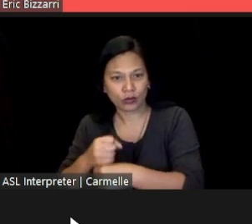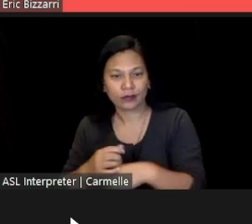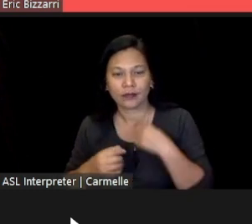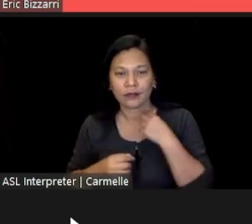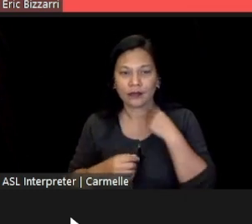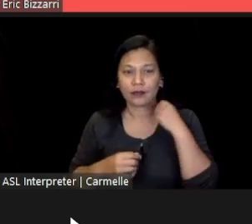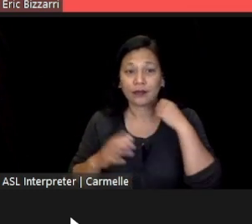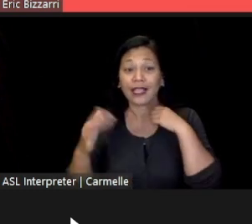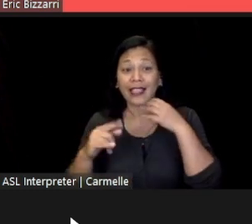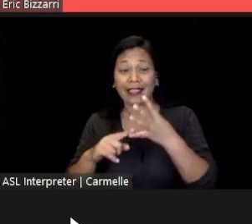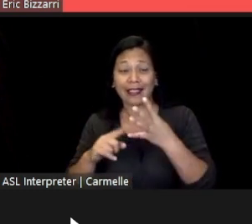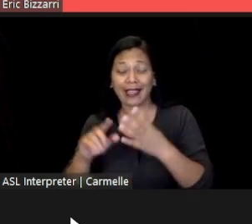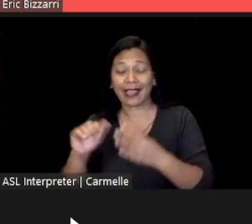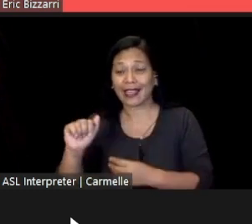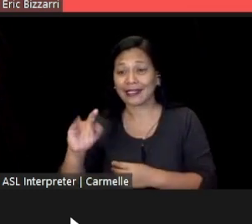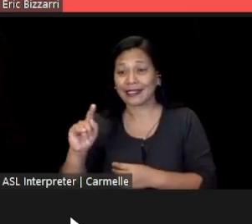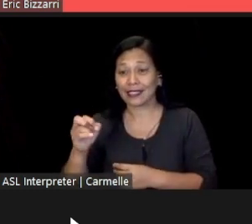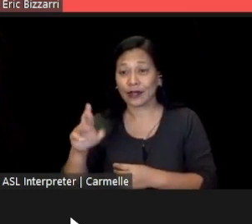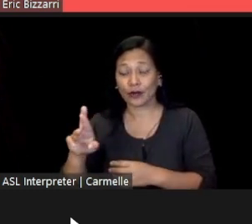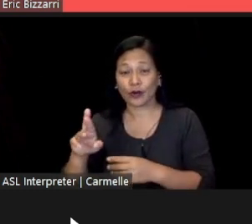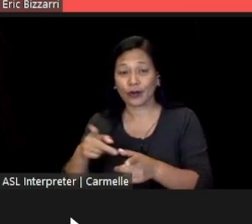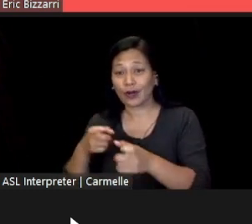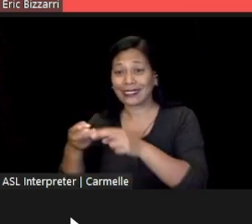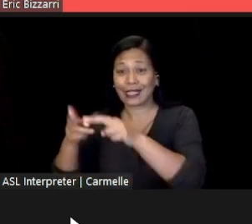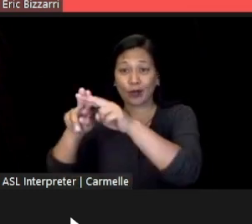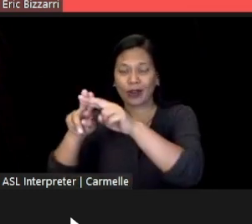The Accelerator Partnership Program is kind of unique.